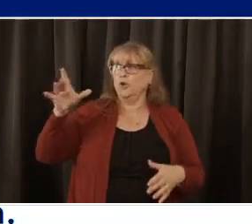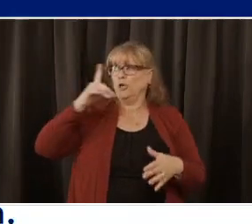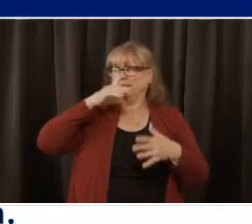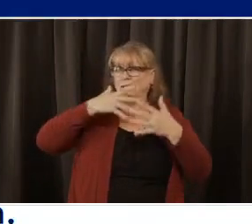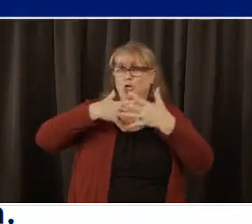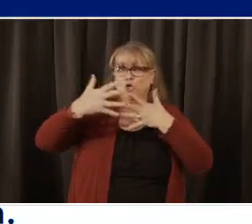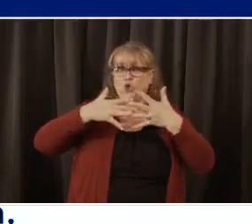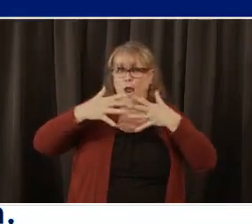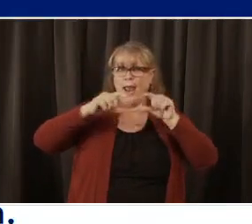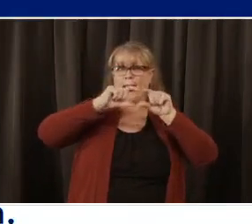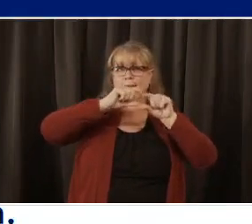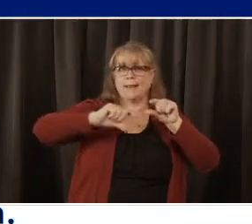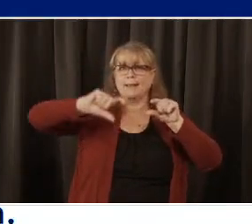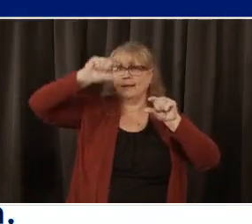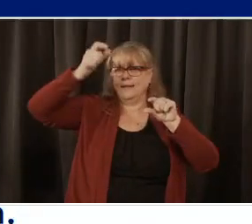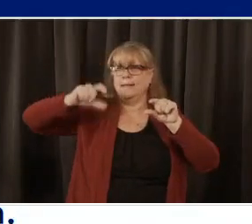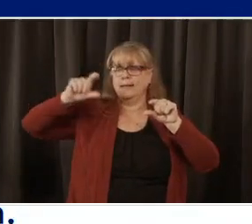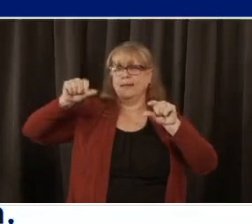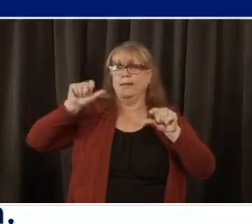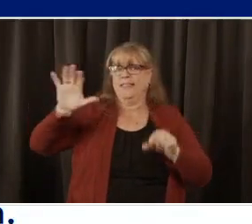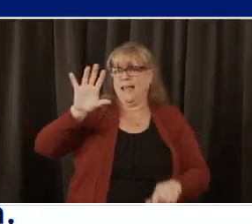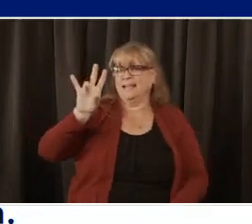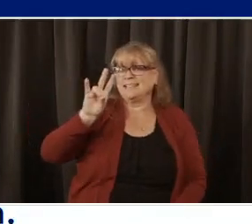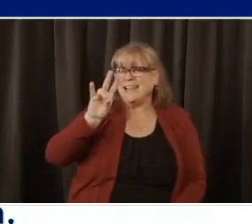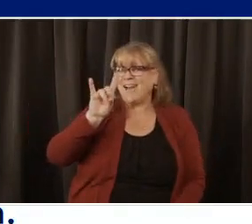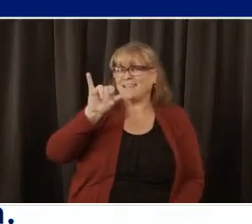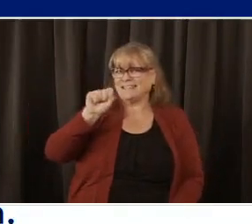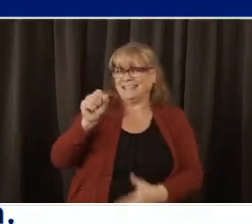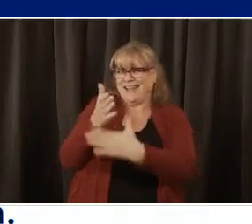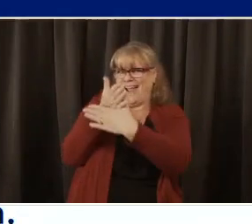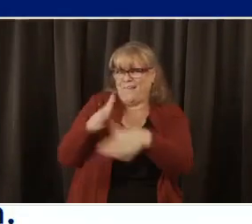increase is similar to what many states around the country are experiencing right now, and it